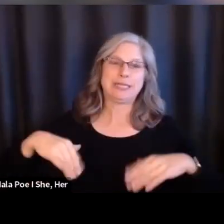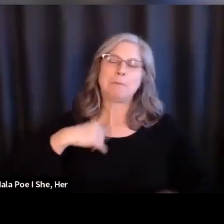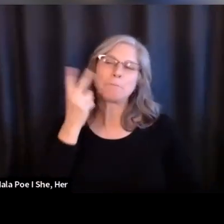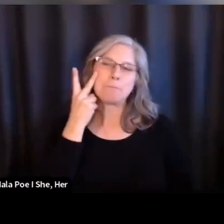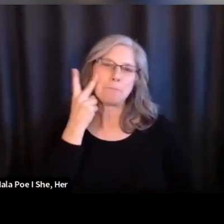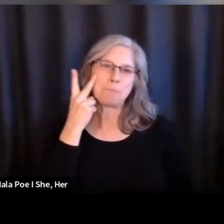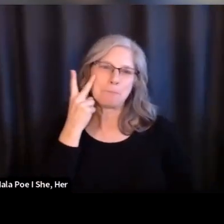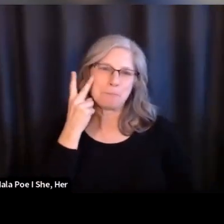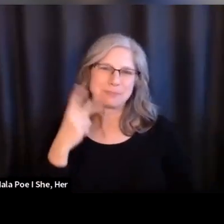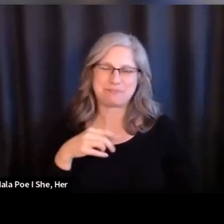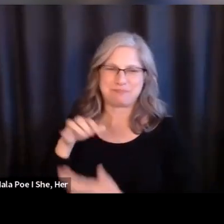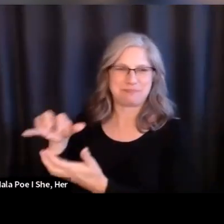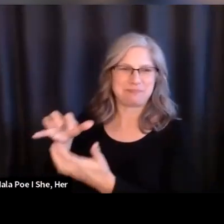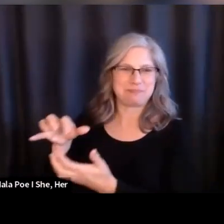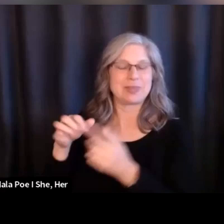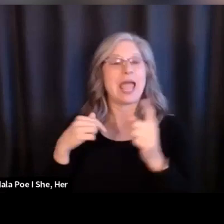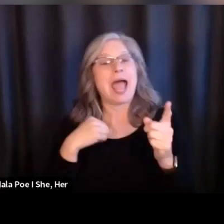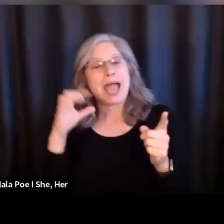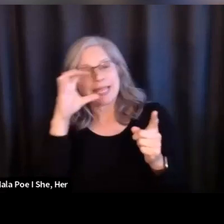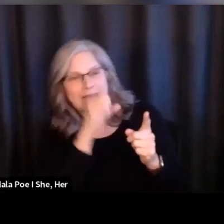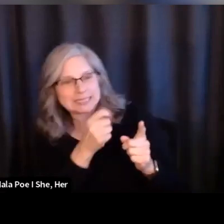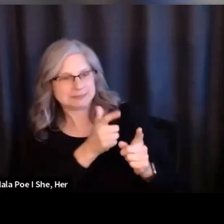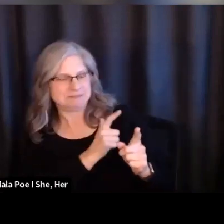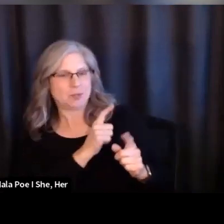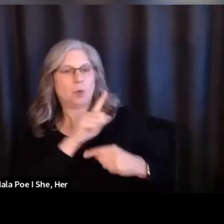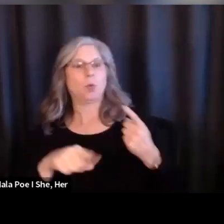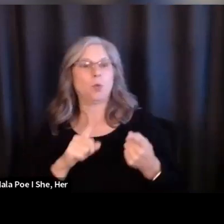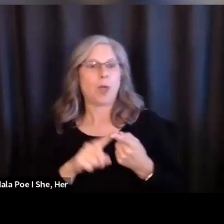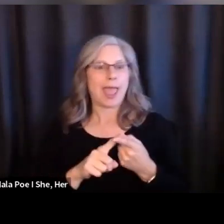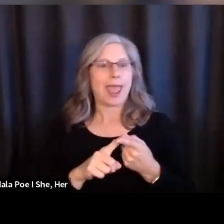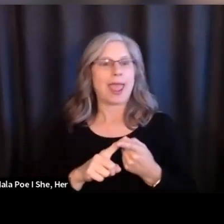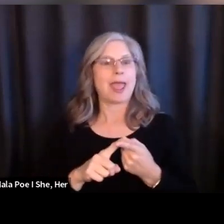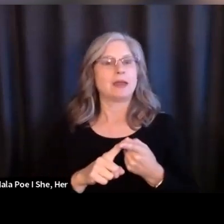And I guess when it comes then to the notion of....